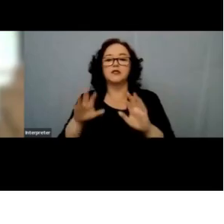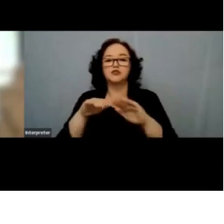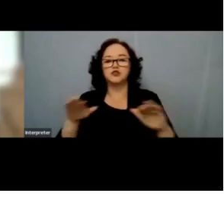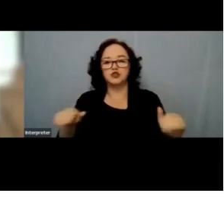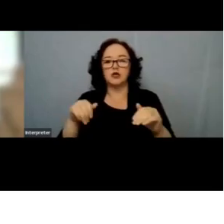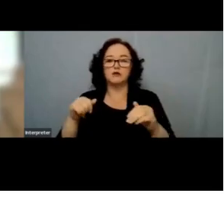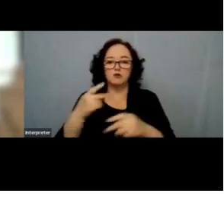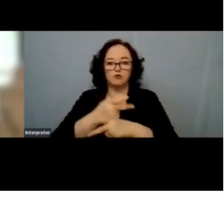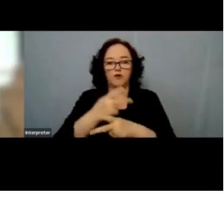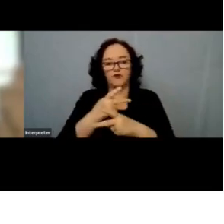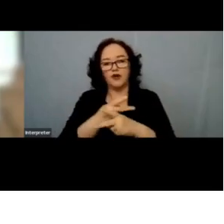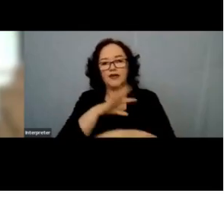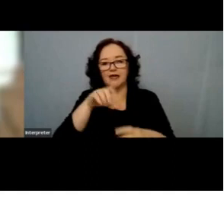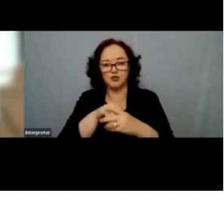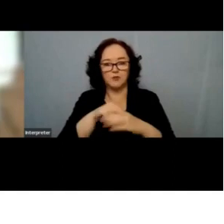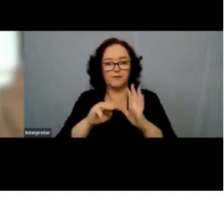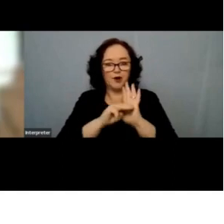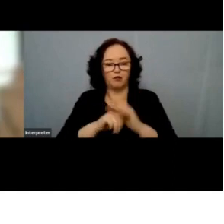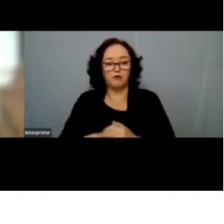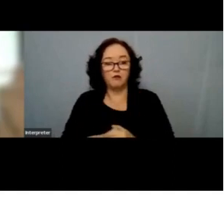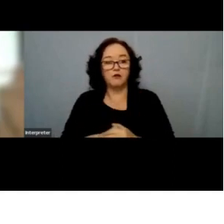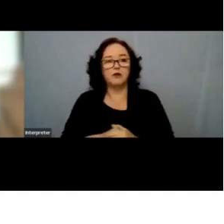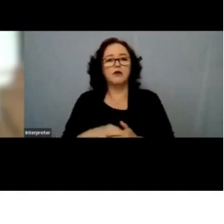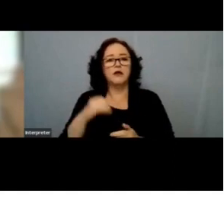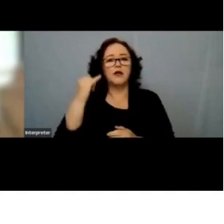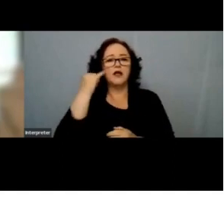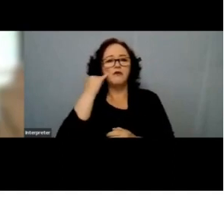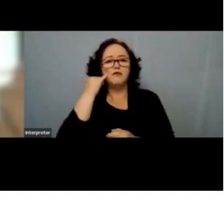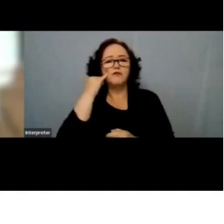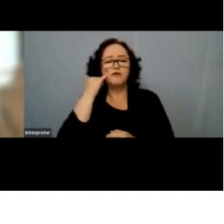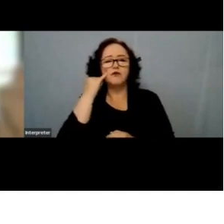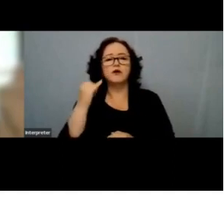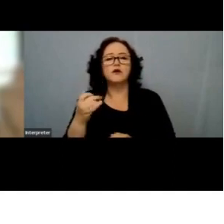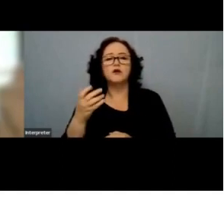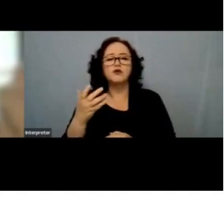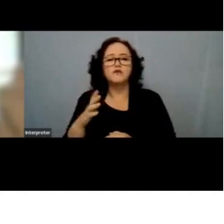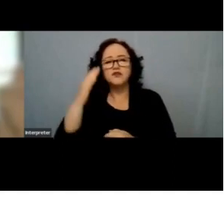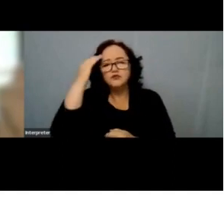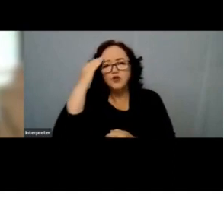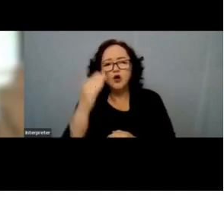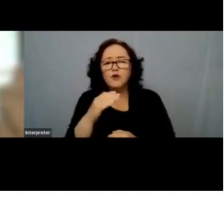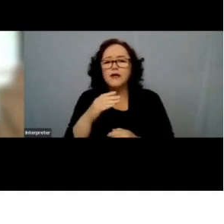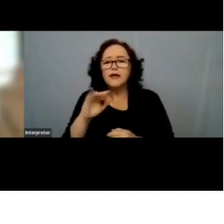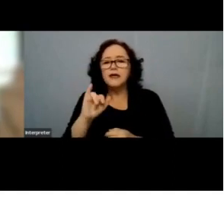you that might be familiar with the SAMHSA GAINS Center Intercept Model, which inspired